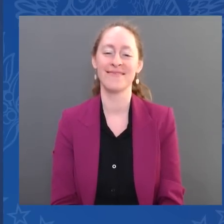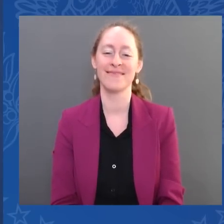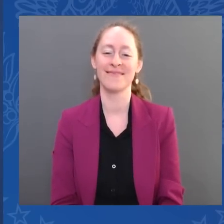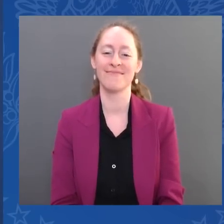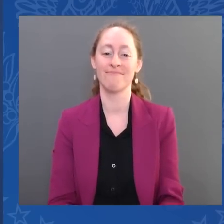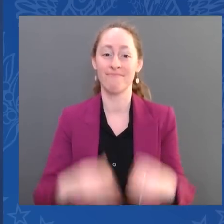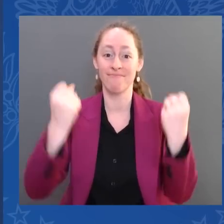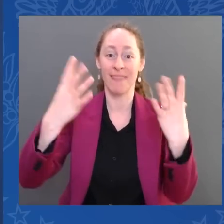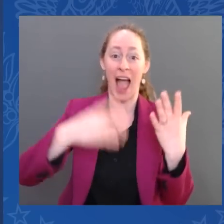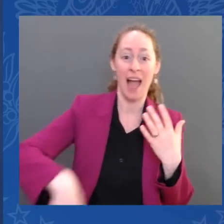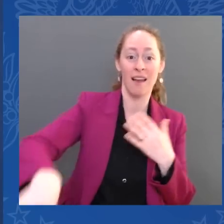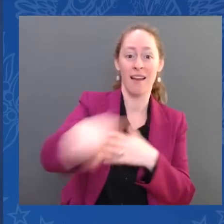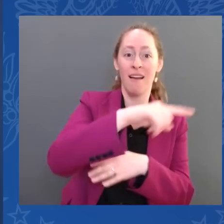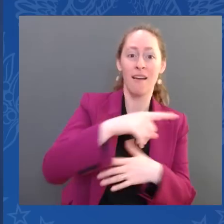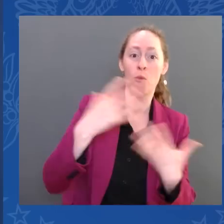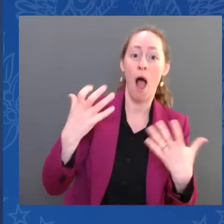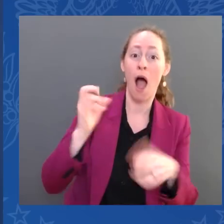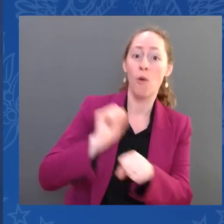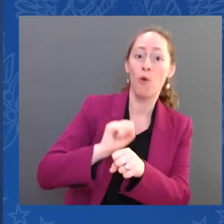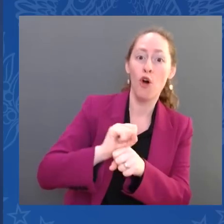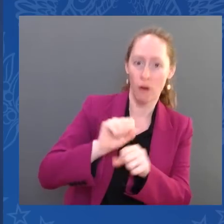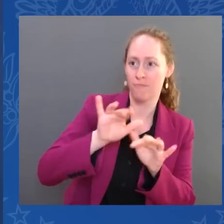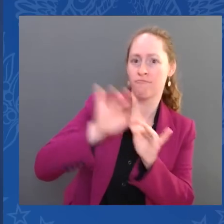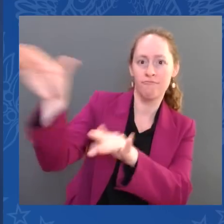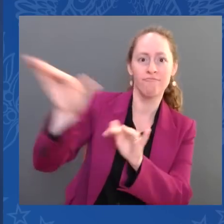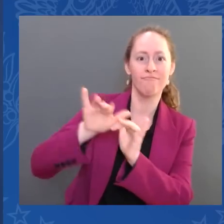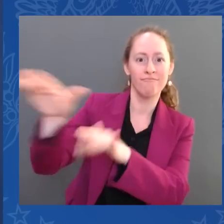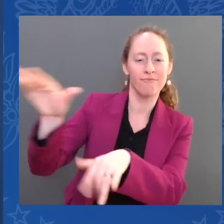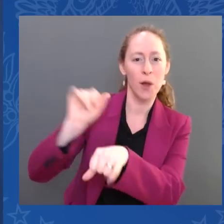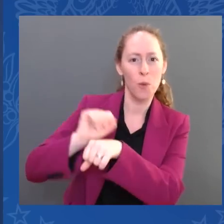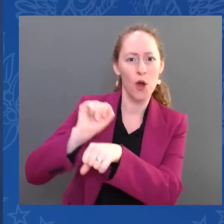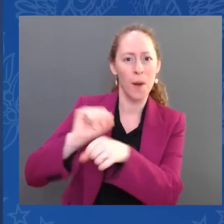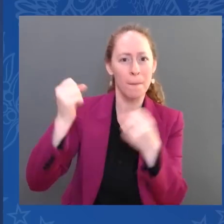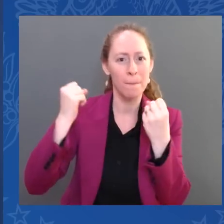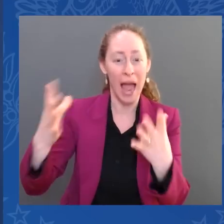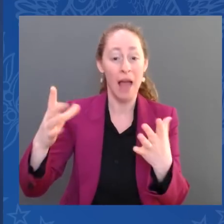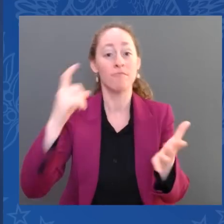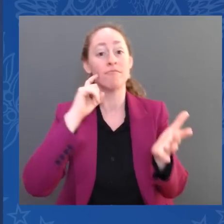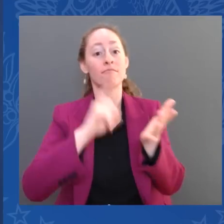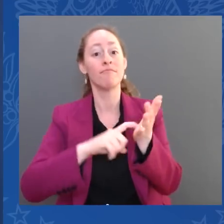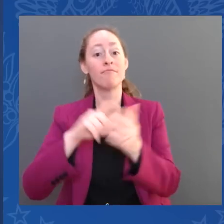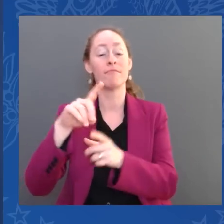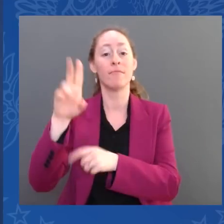That means that the unemployment rate is near historic lows. And the number of Americans on unemployment benefits